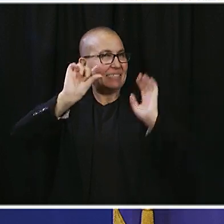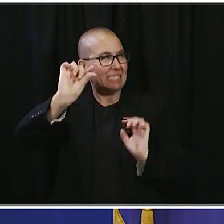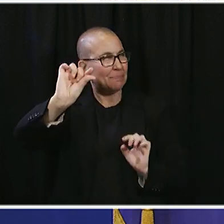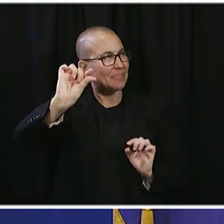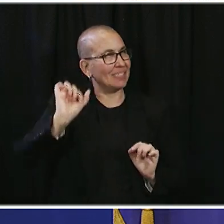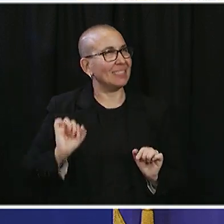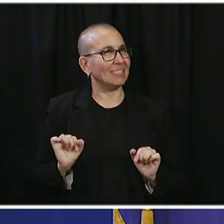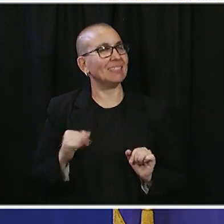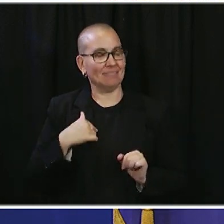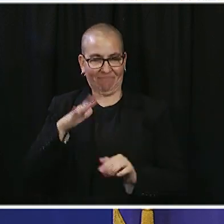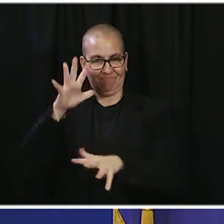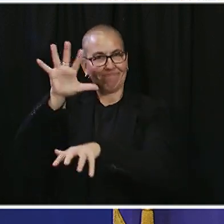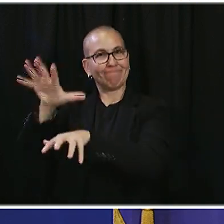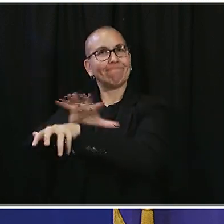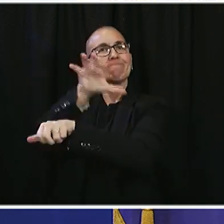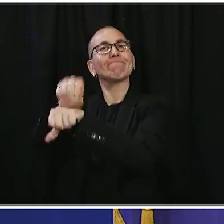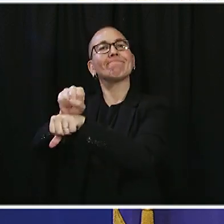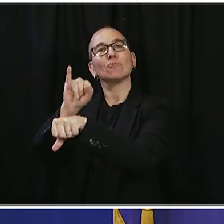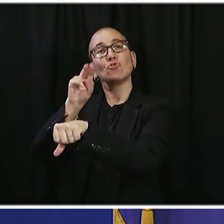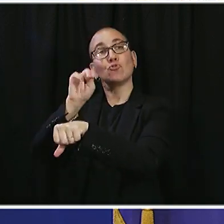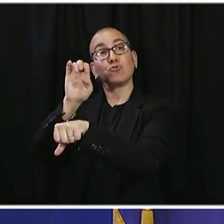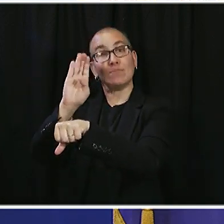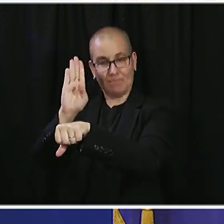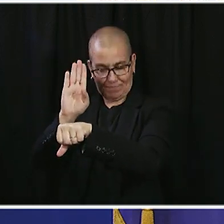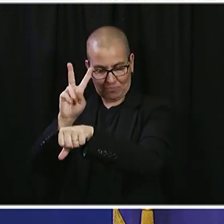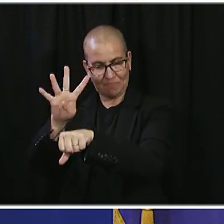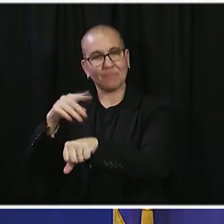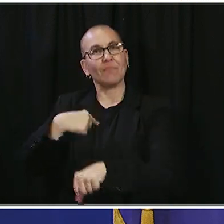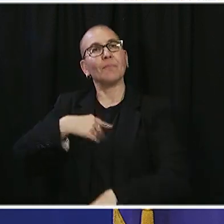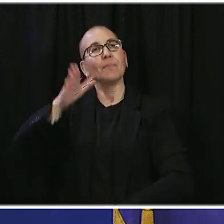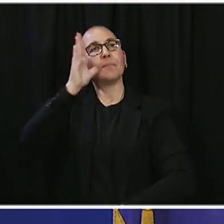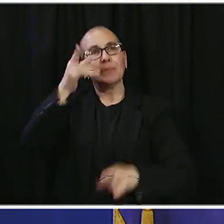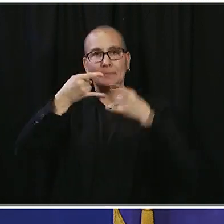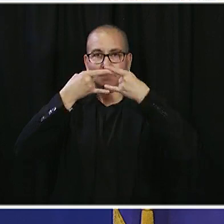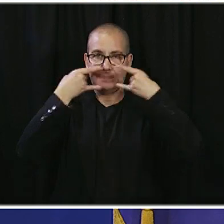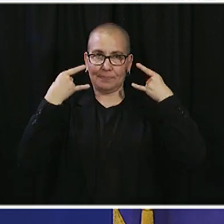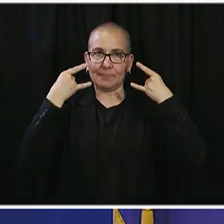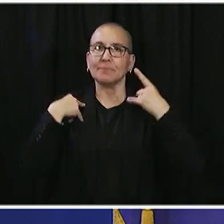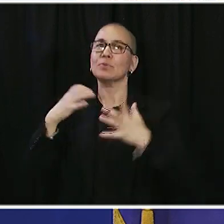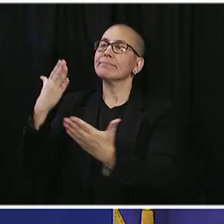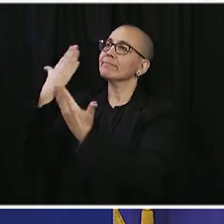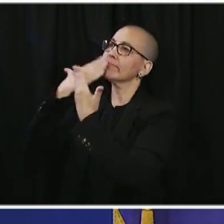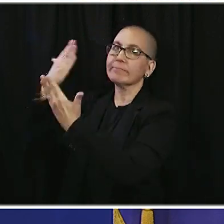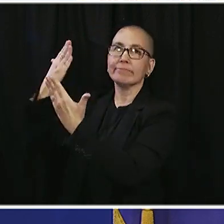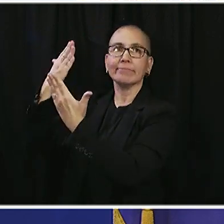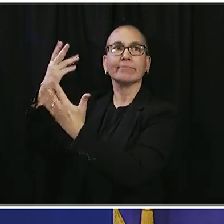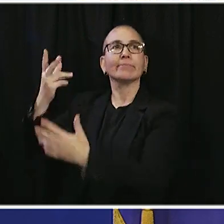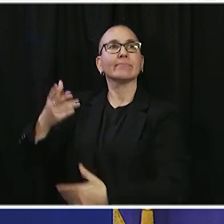I WILL GET A RESERVATION, I WILL MASK. I WILL GO TO MY BARBER. I WILL BE GRATEFUL TO BE ABLE TO